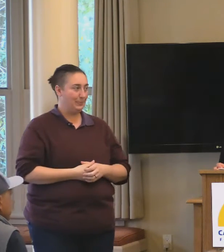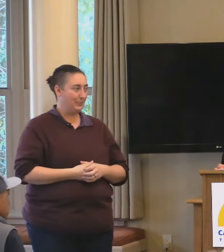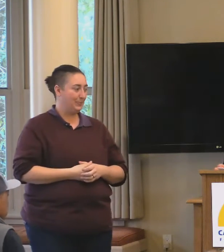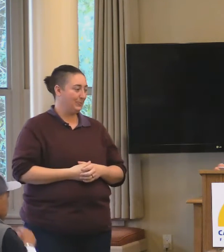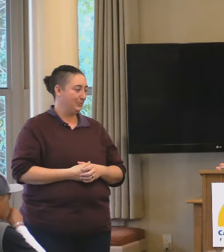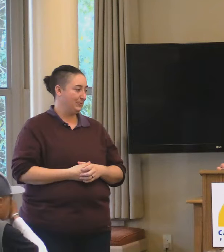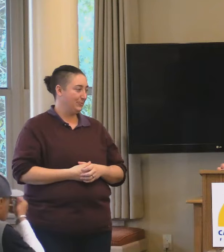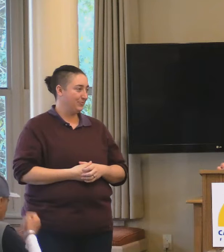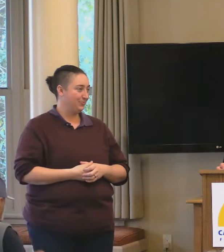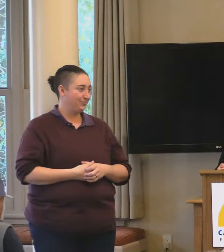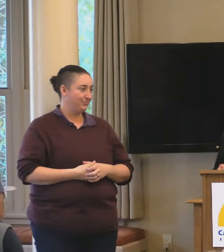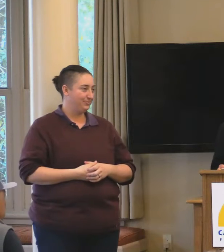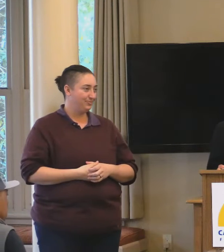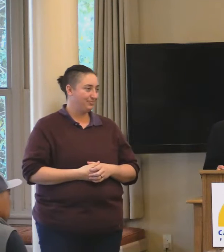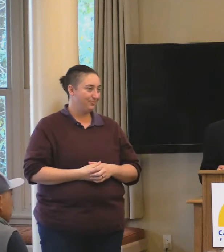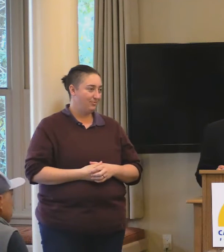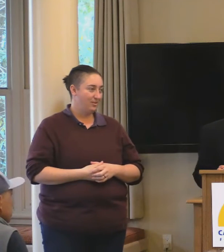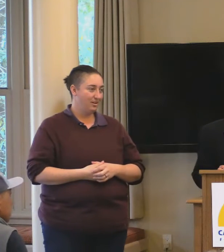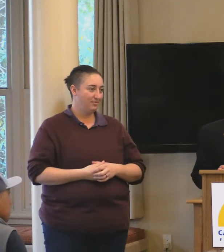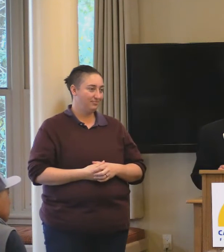Let me introduce you to them.